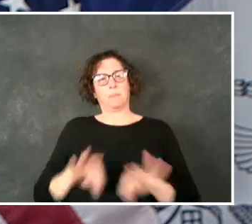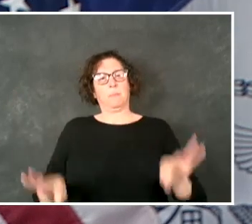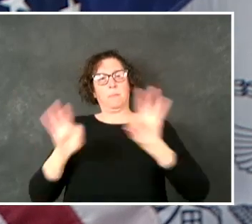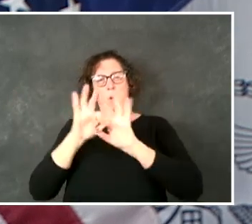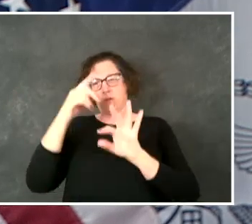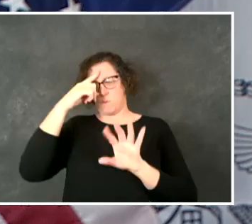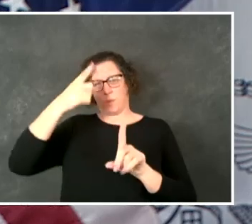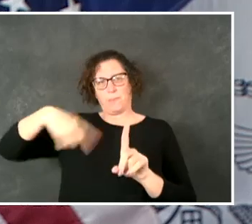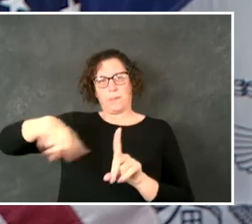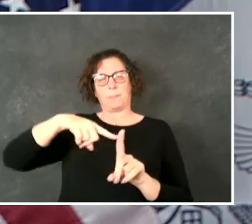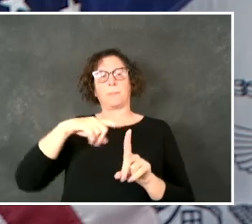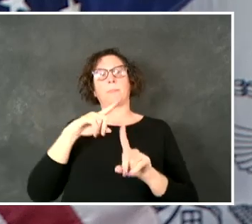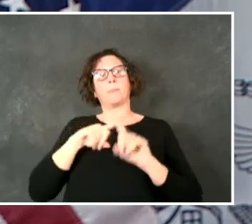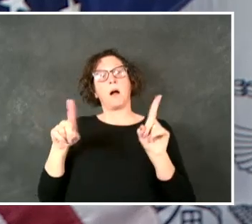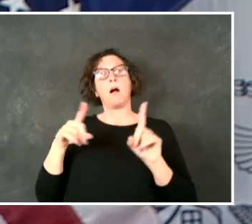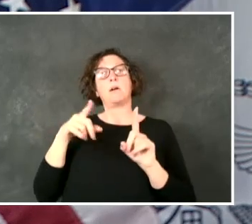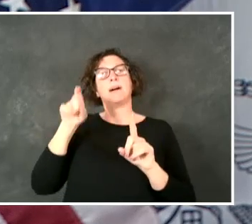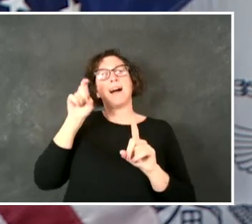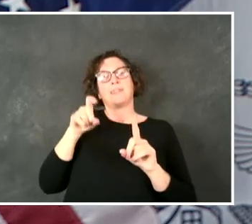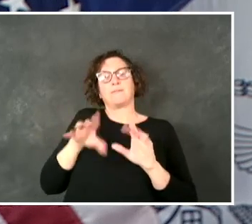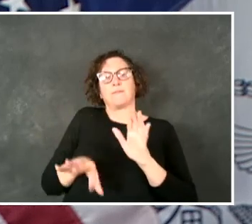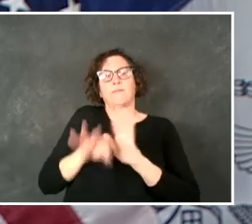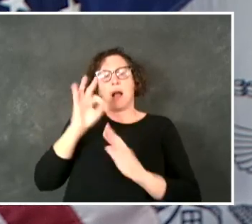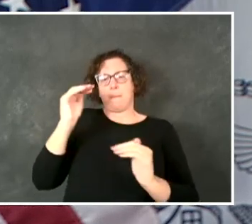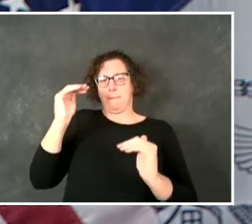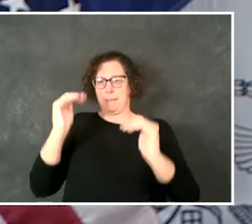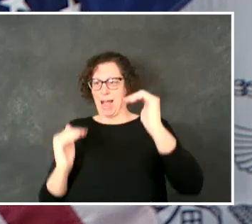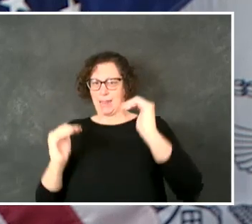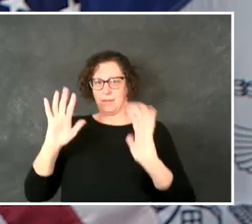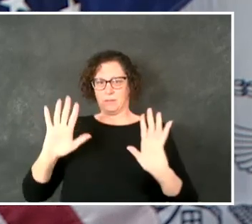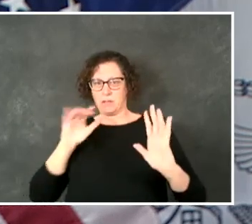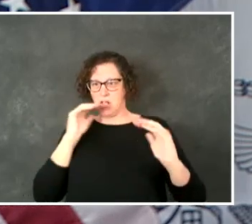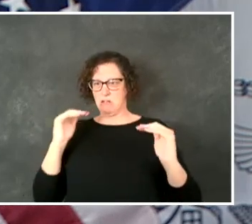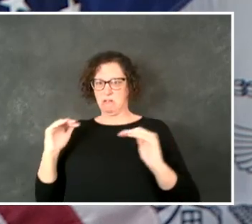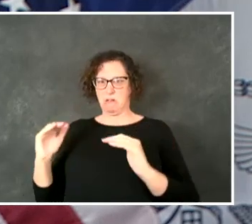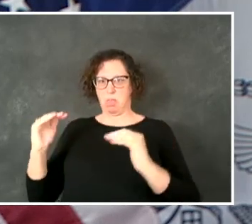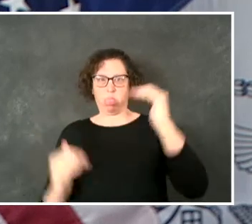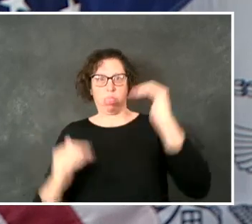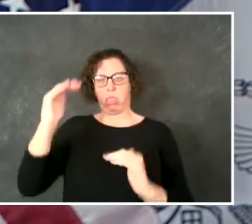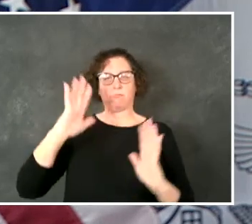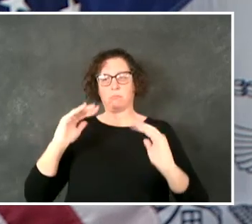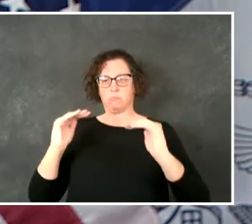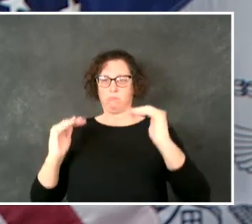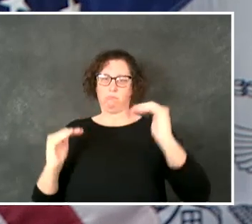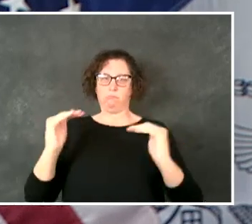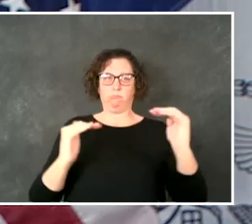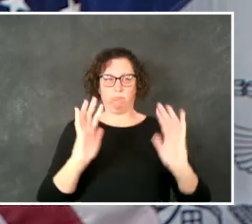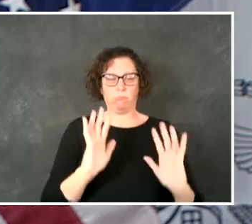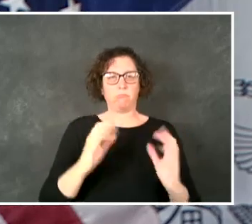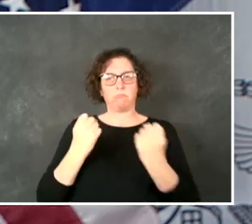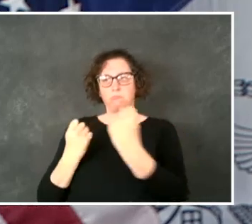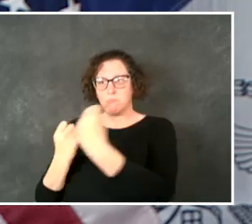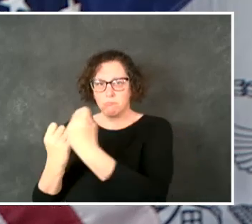STUDENTS AND FAMILESIIN THIS MOMENT. WE ALSO WANT TO STRIKE A BALANCE.